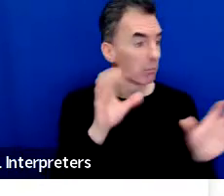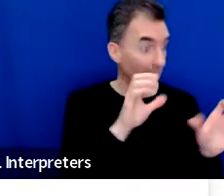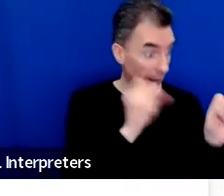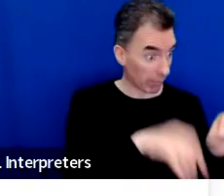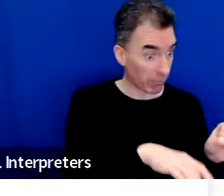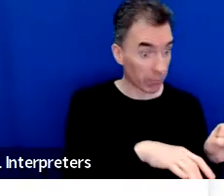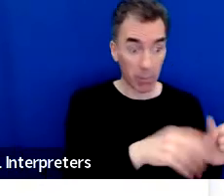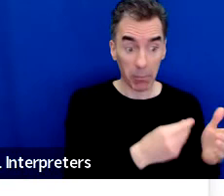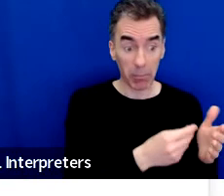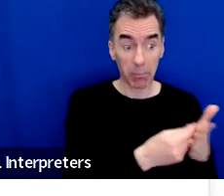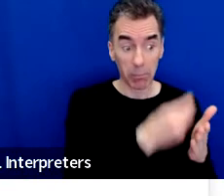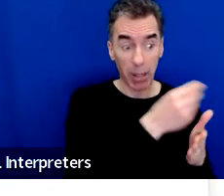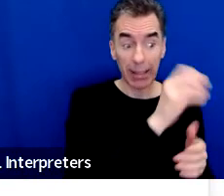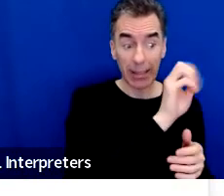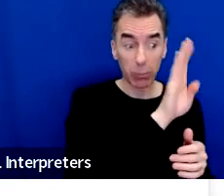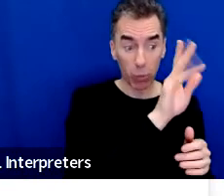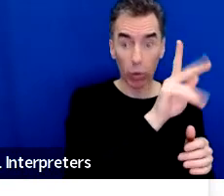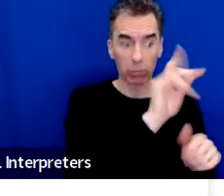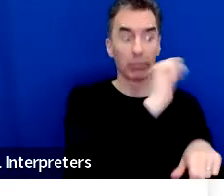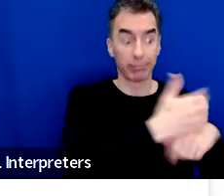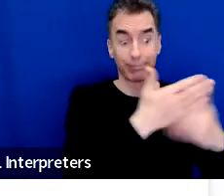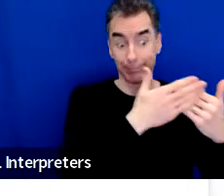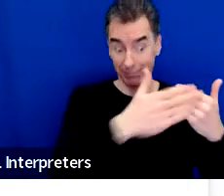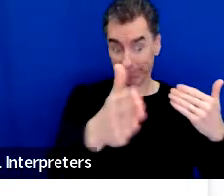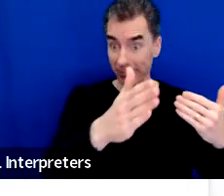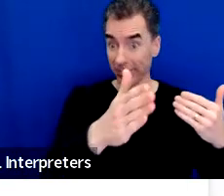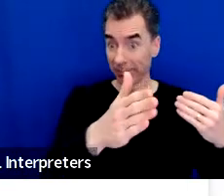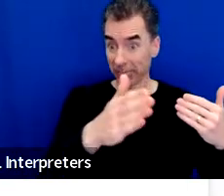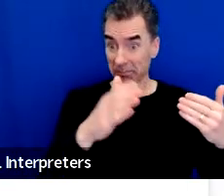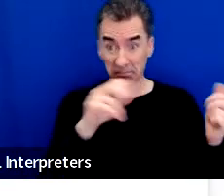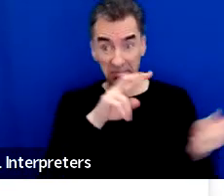you know, perpetual access and like unlimited users,